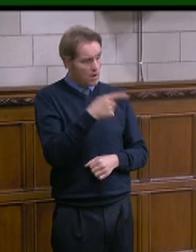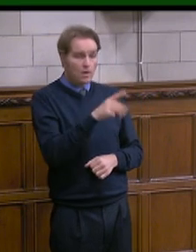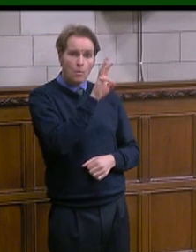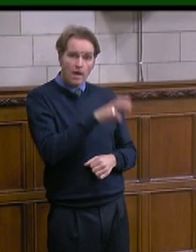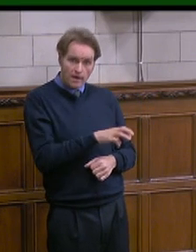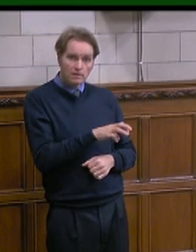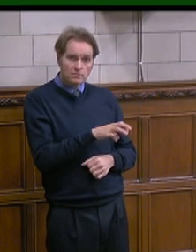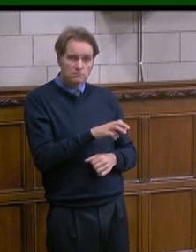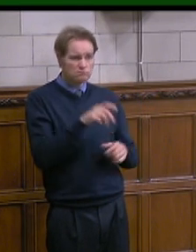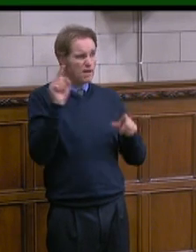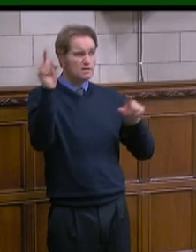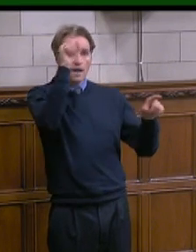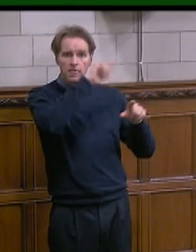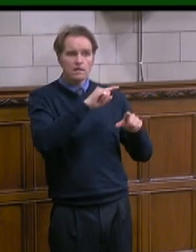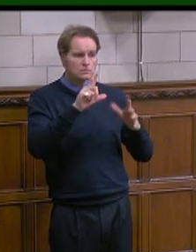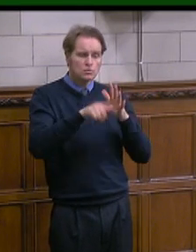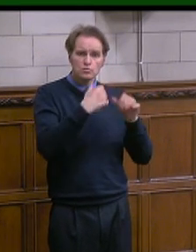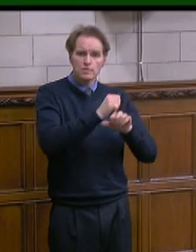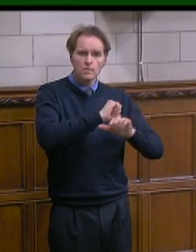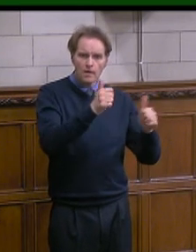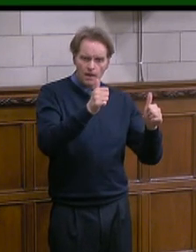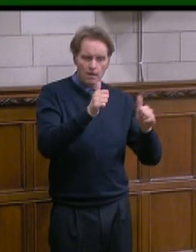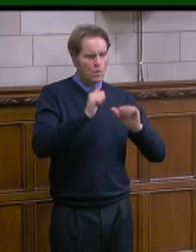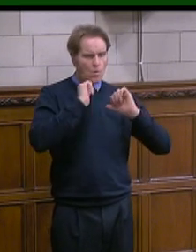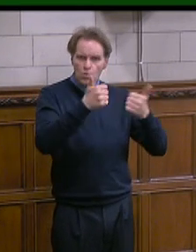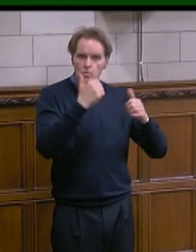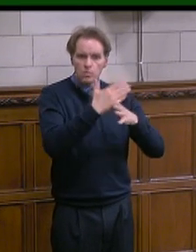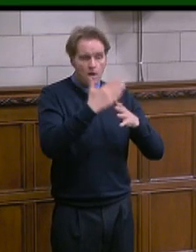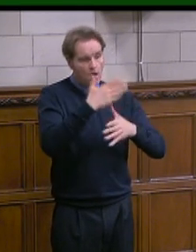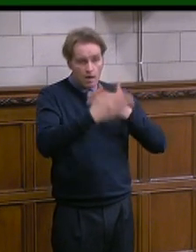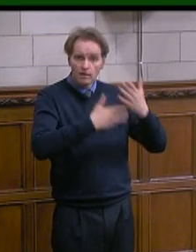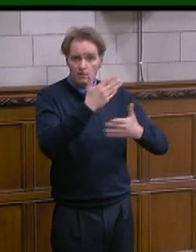many other places—to see where good work is being done. We need to take that on board.